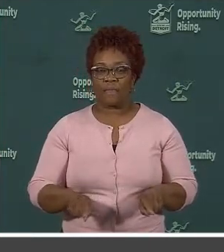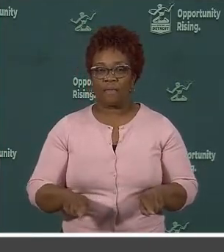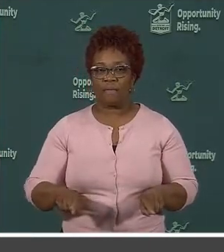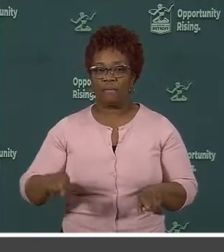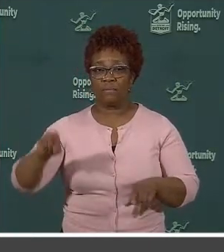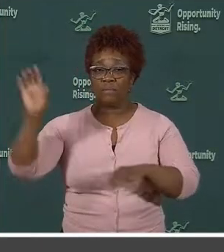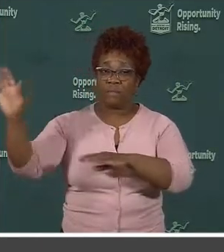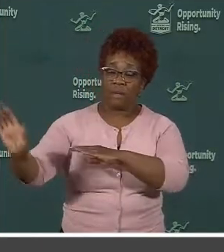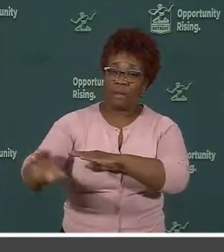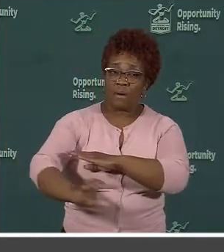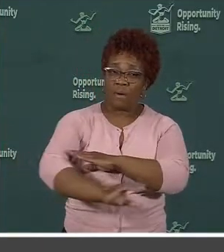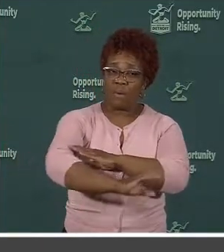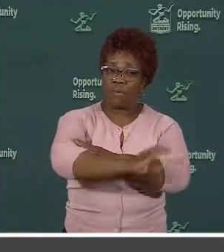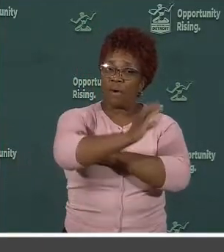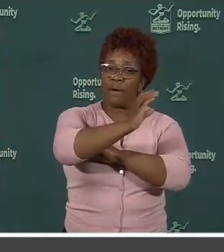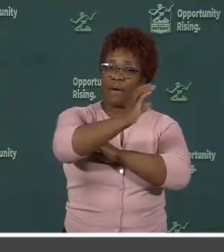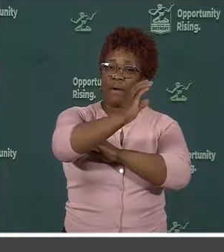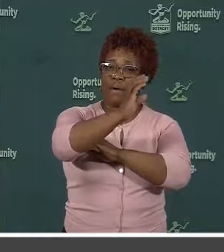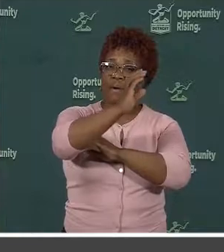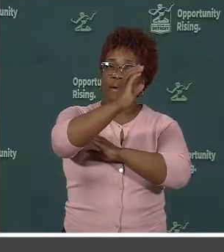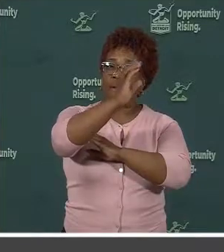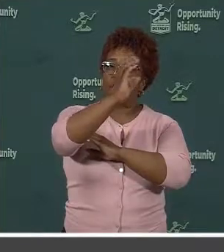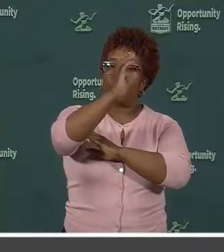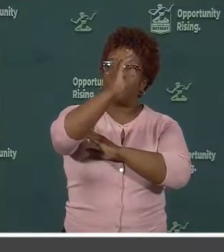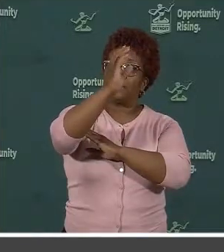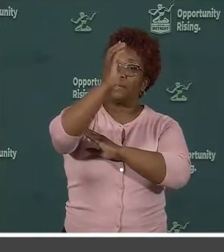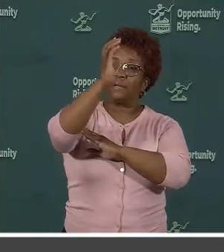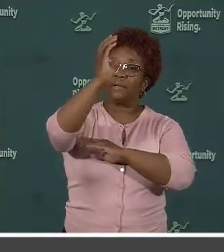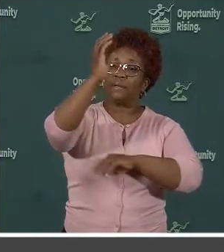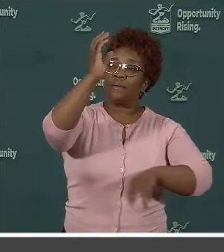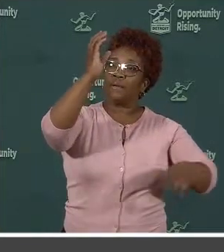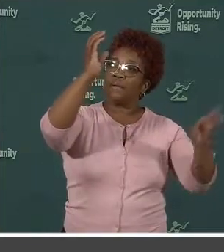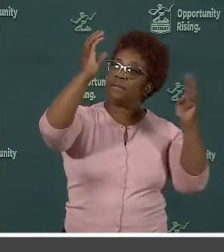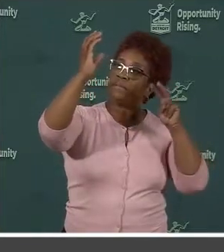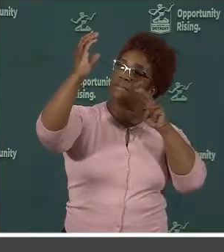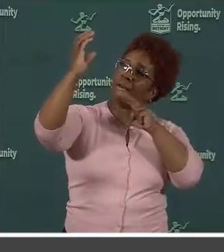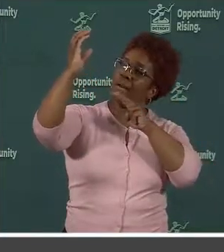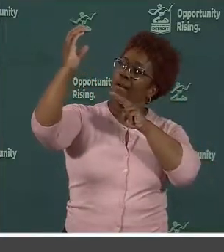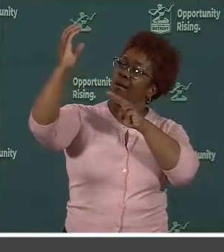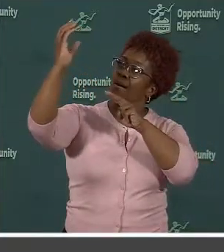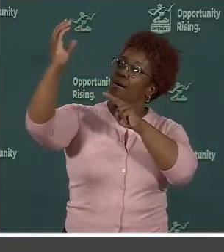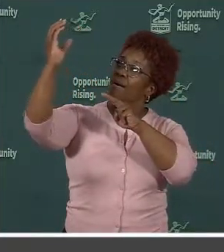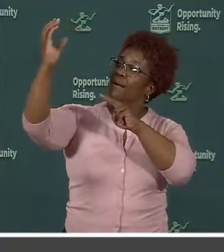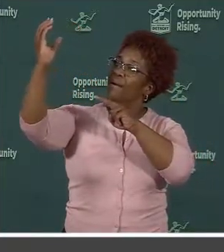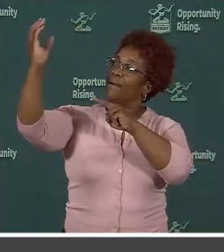THEY SING THE RIGHT RISING SUN